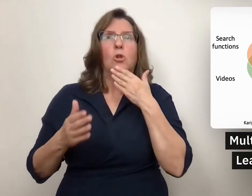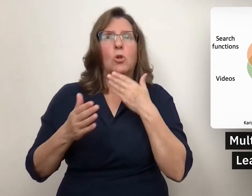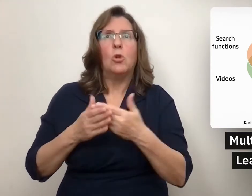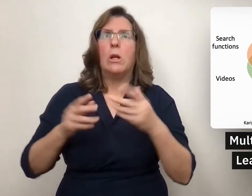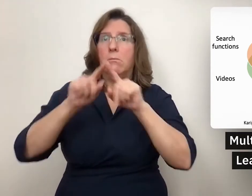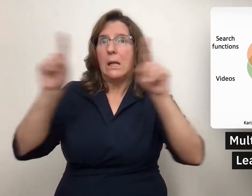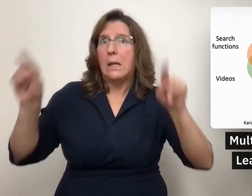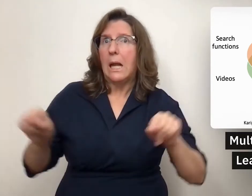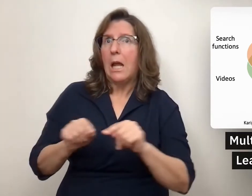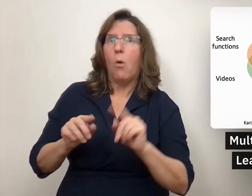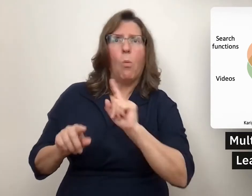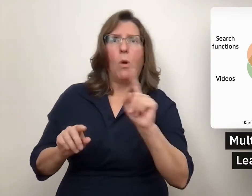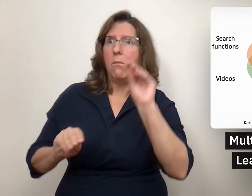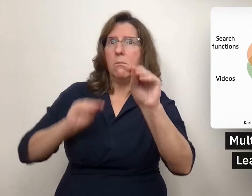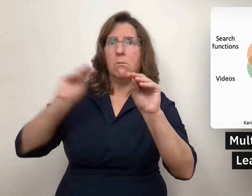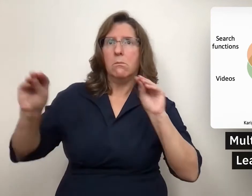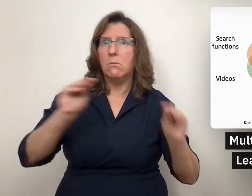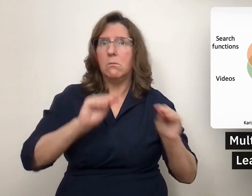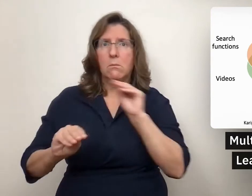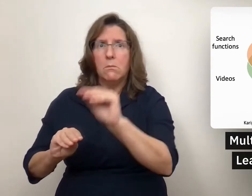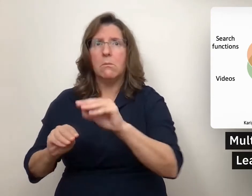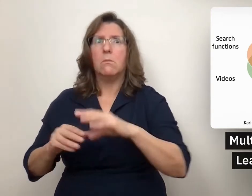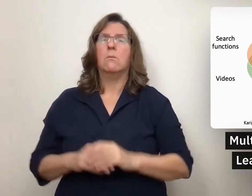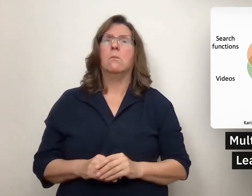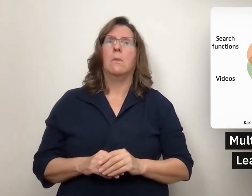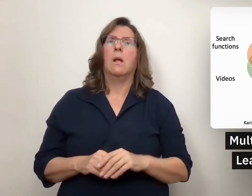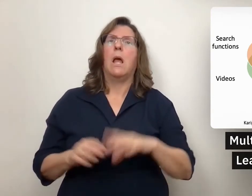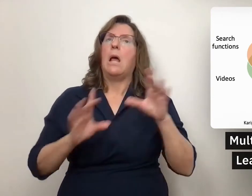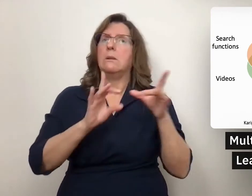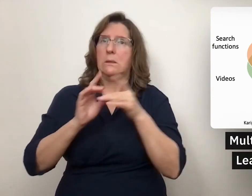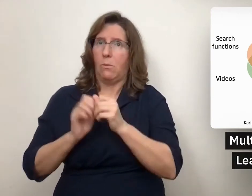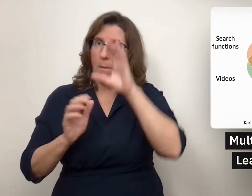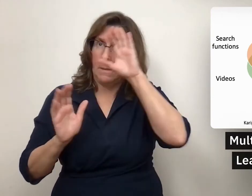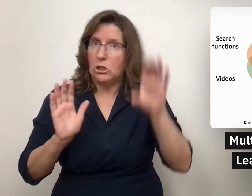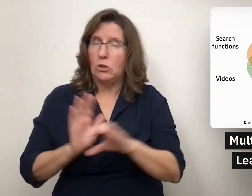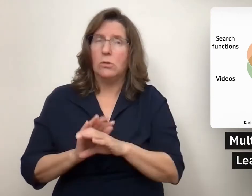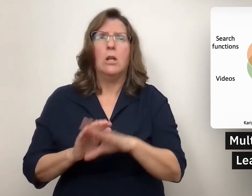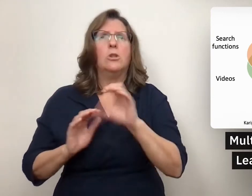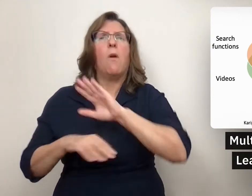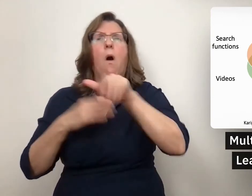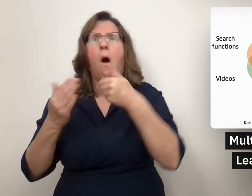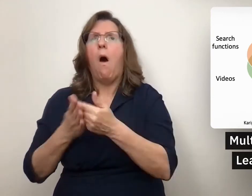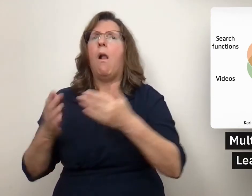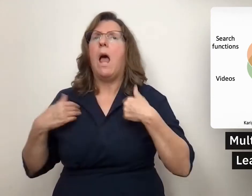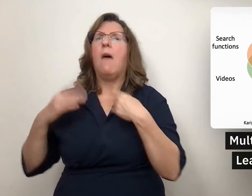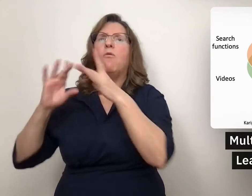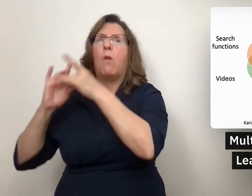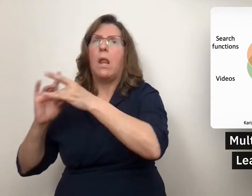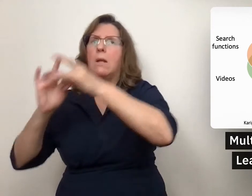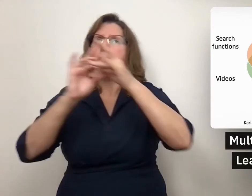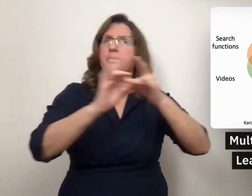Placement of content on the screen, including images, needs to be carefully considered.